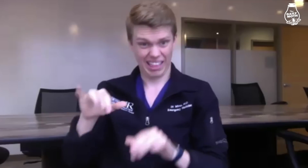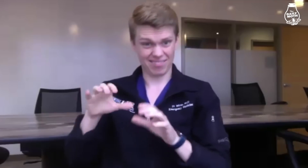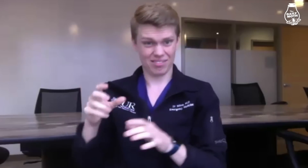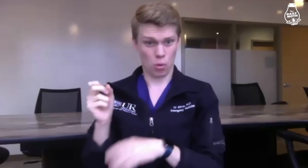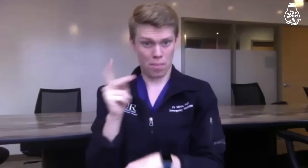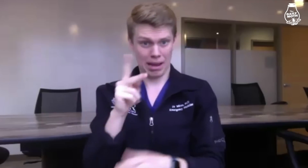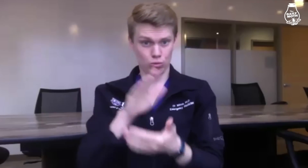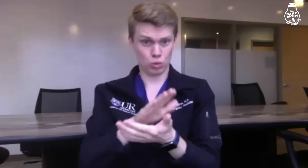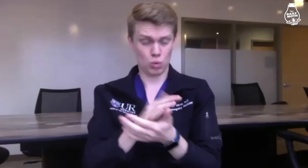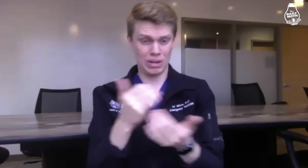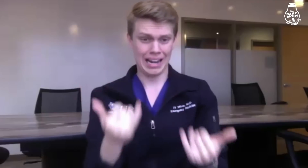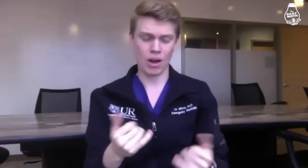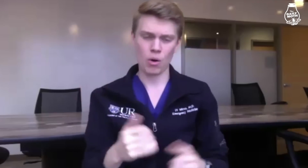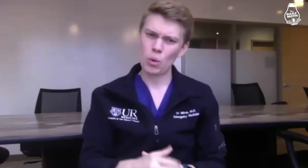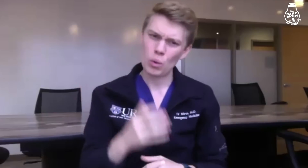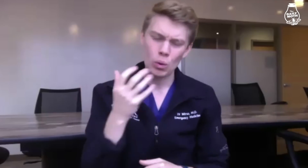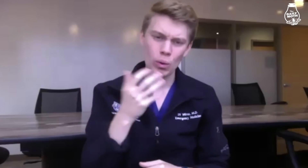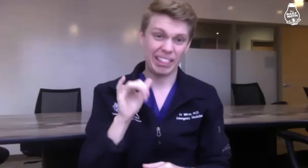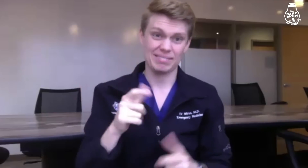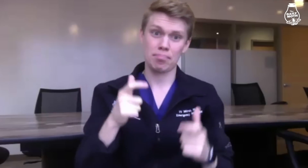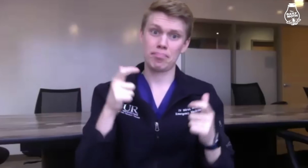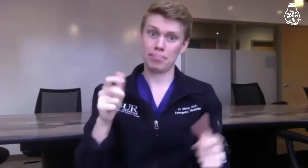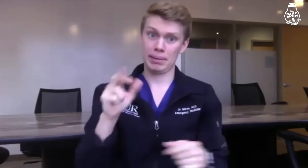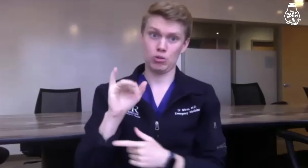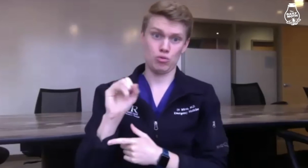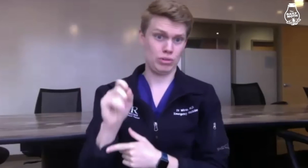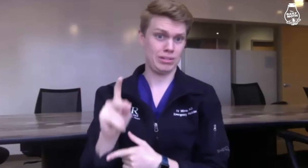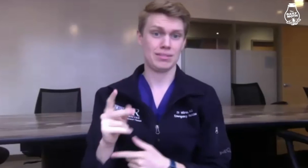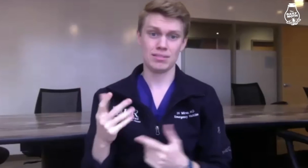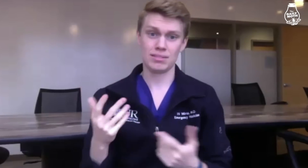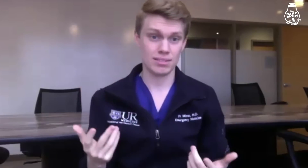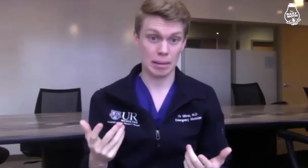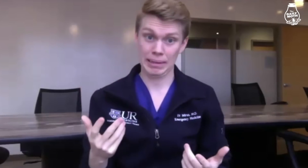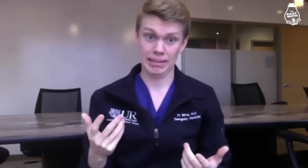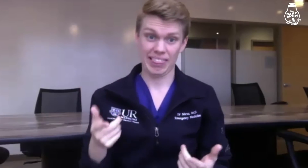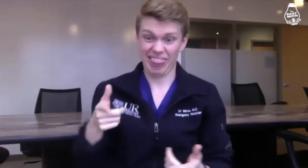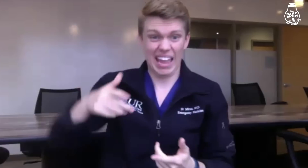They are going back to school, that's a big risk.